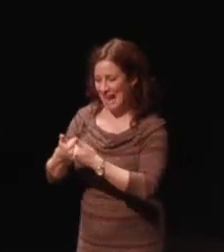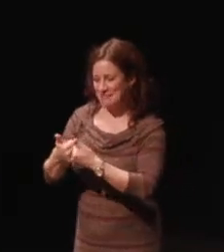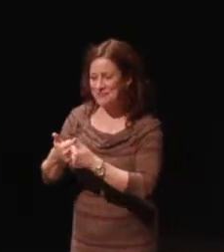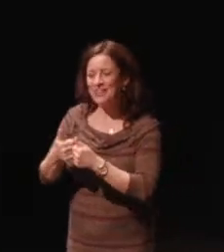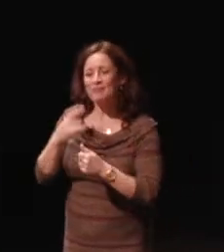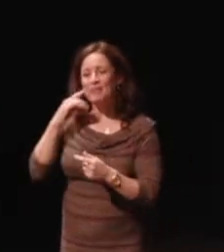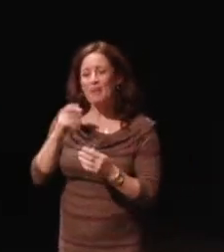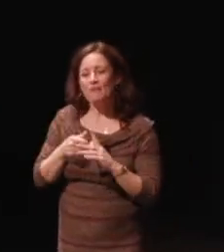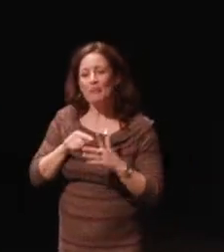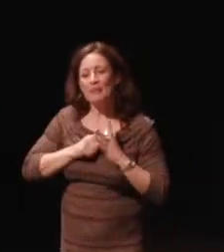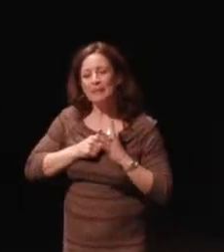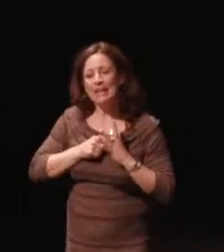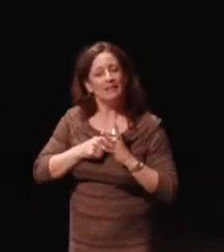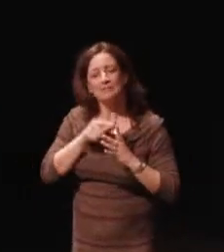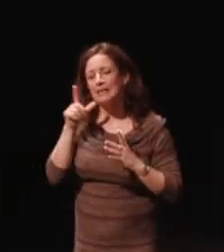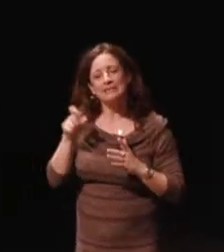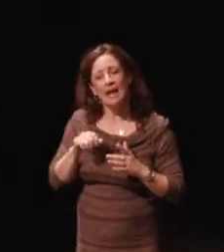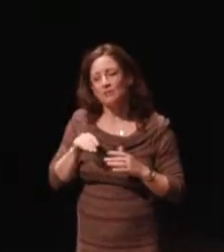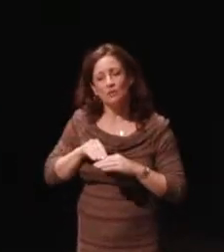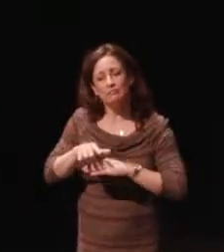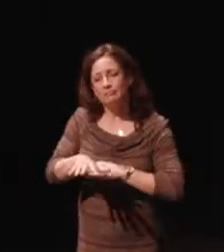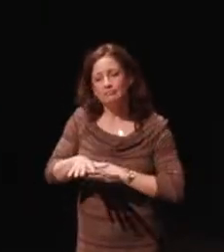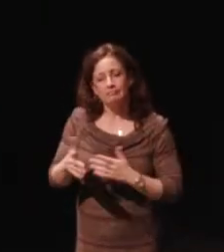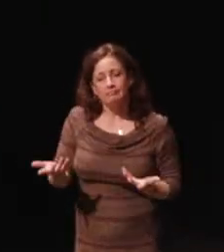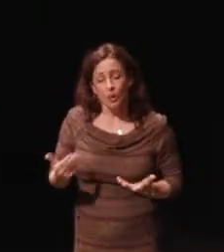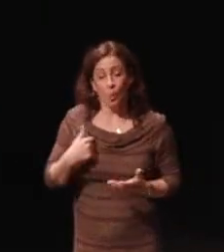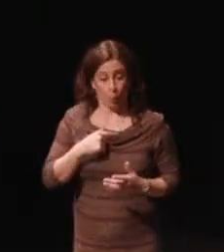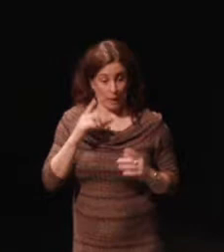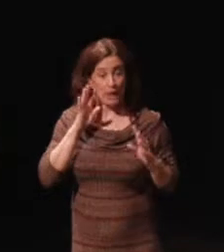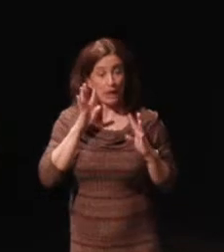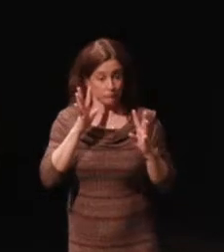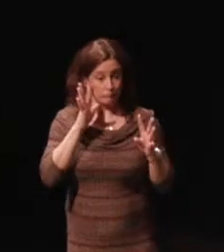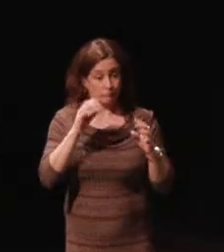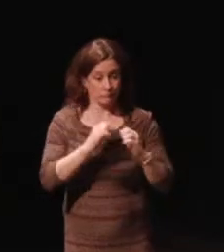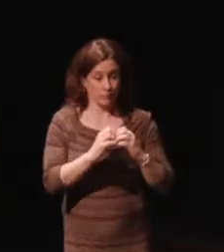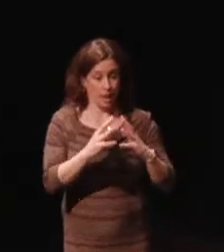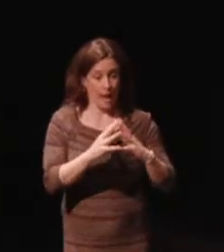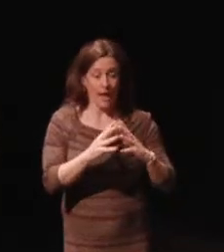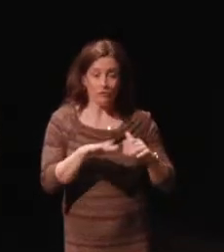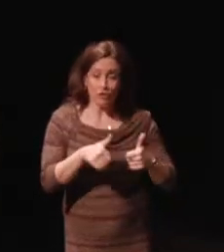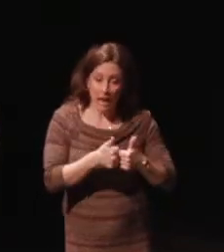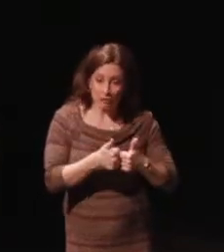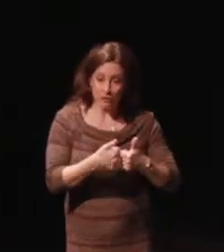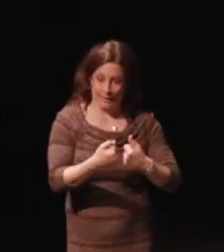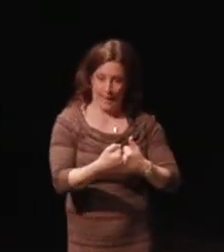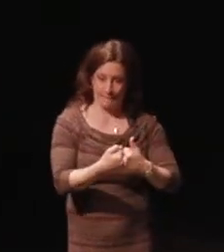We created a game that's challenging, that demands certain things of the player,